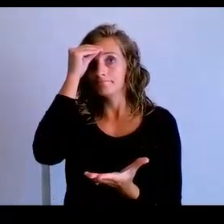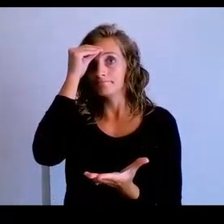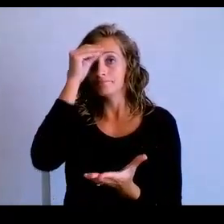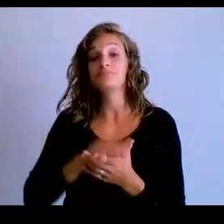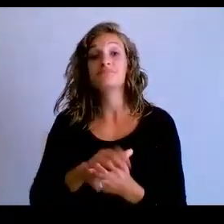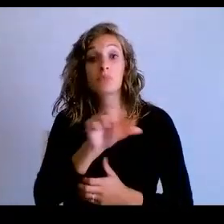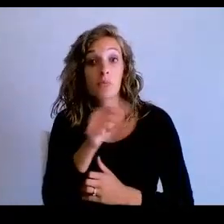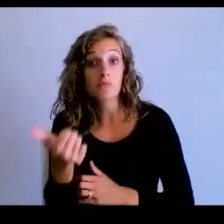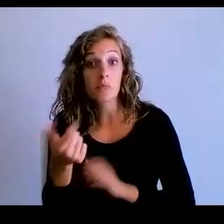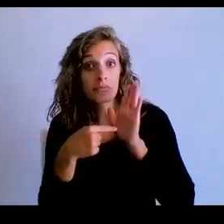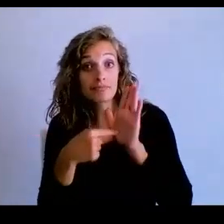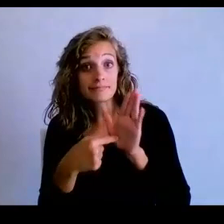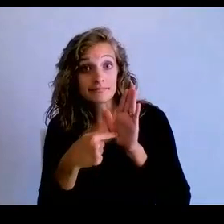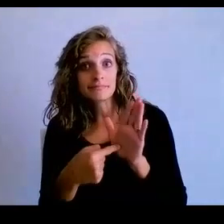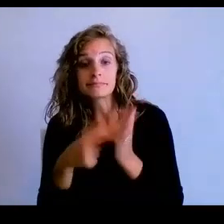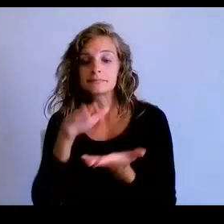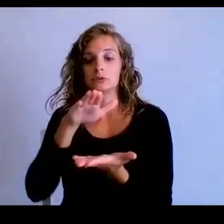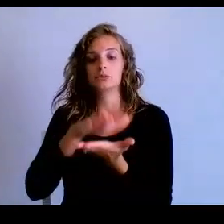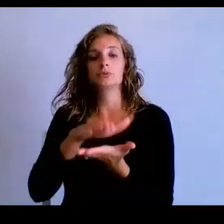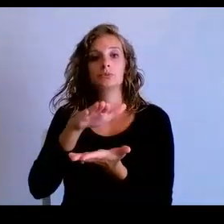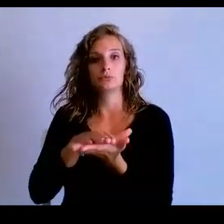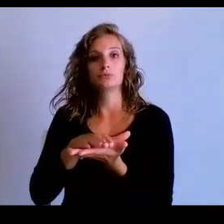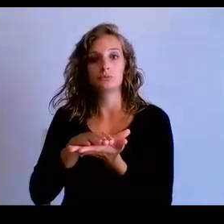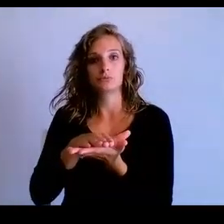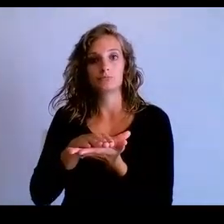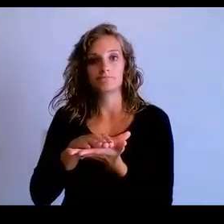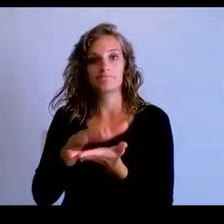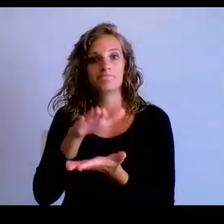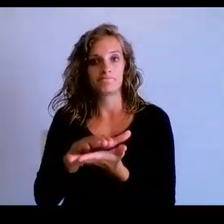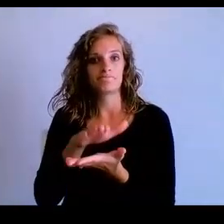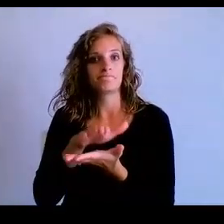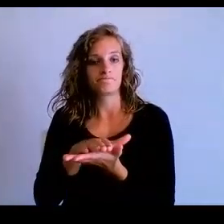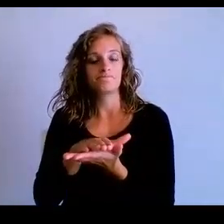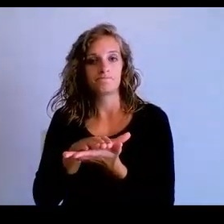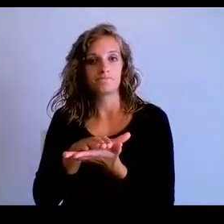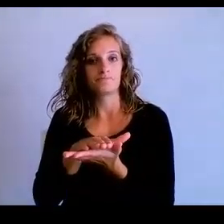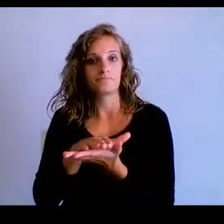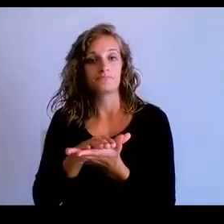learn another example is school